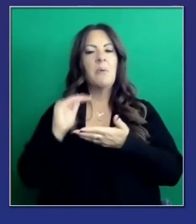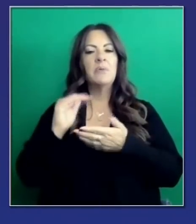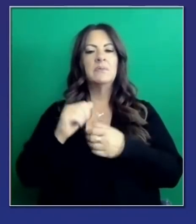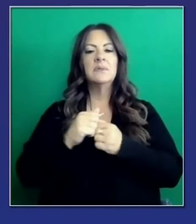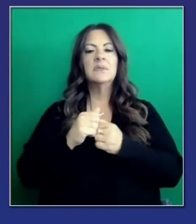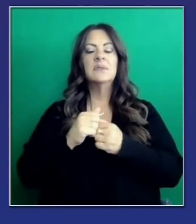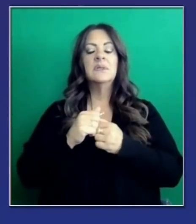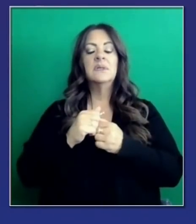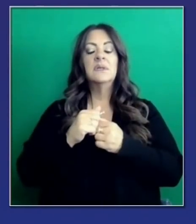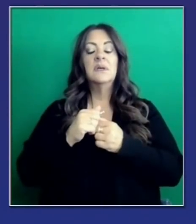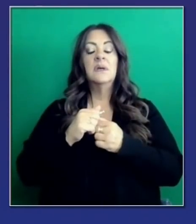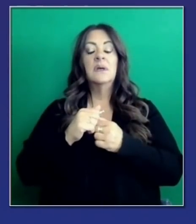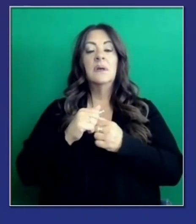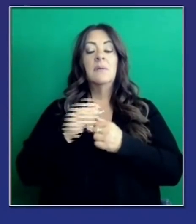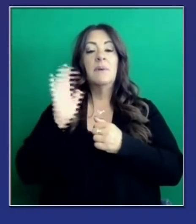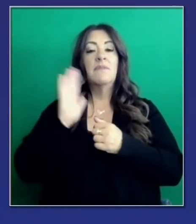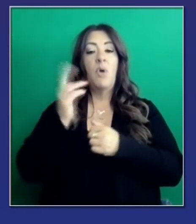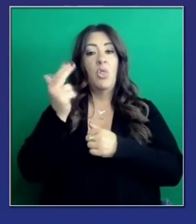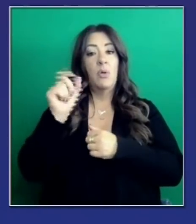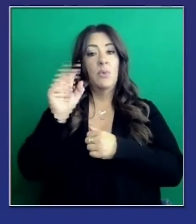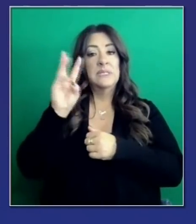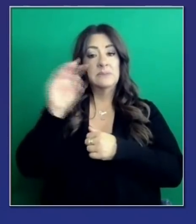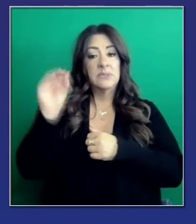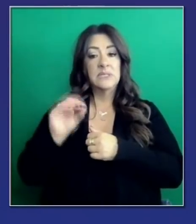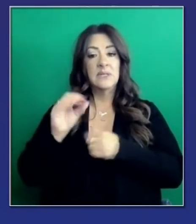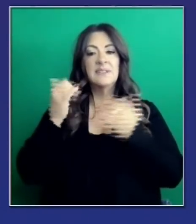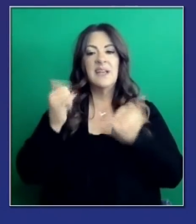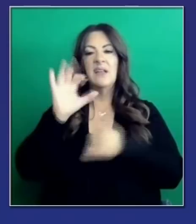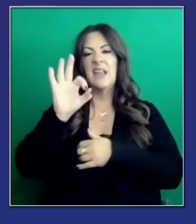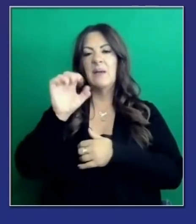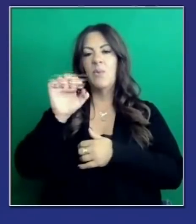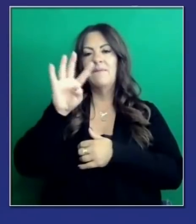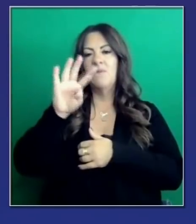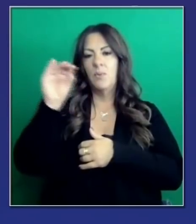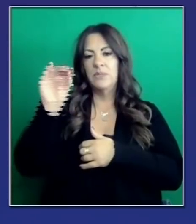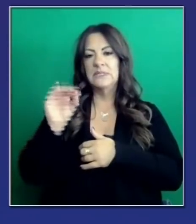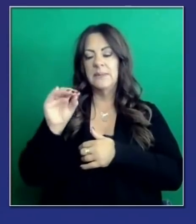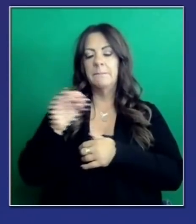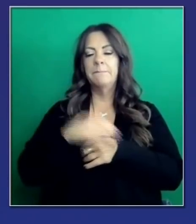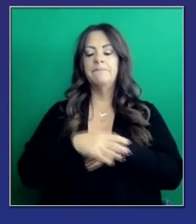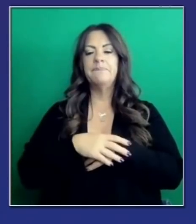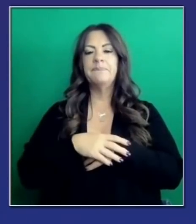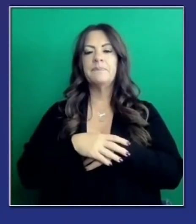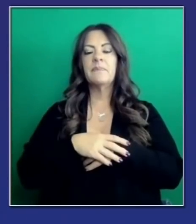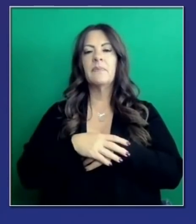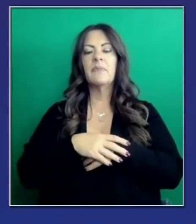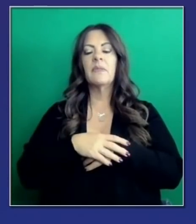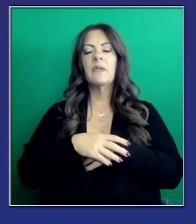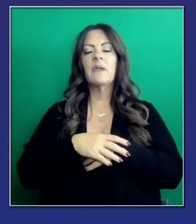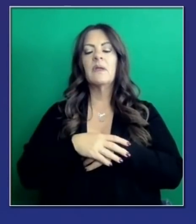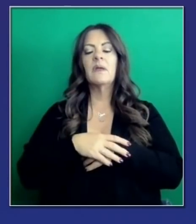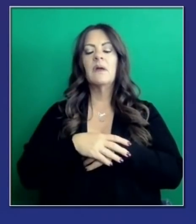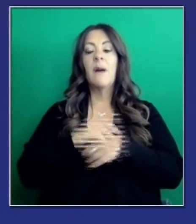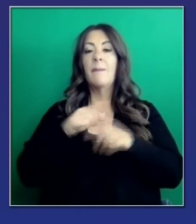IT WAS SUBSTANTIALLY HIGHER JUST A FEW WEEKS AGO. TAKE A LOOK HERE, 13.6% TWO WEEKS AGO.